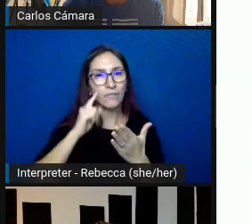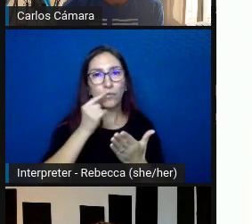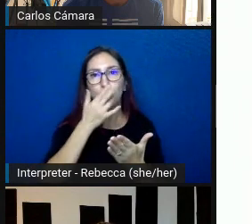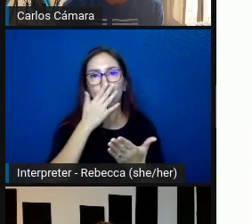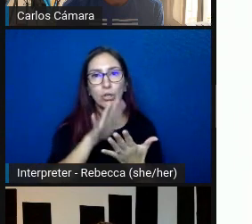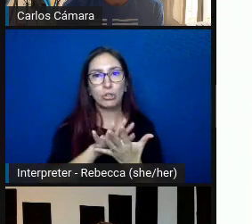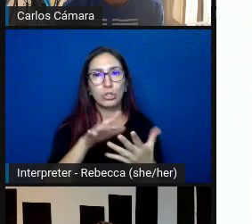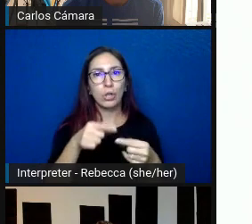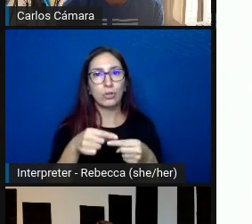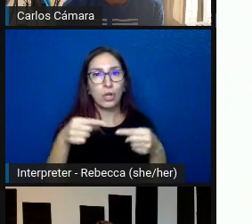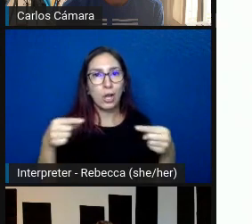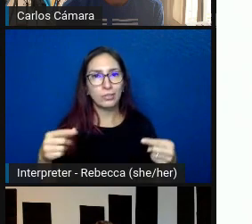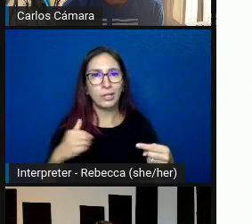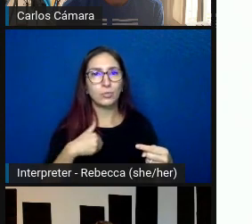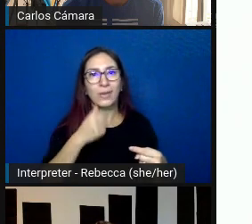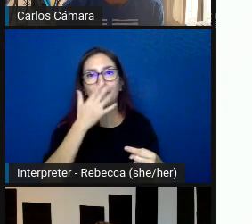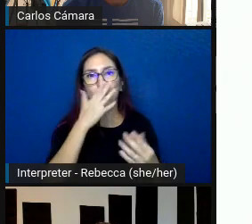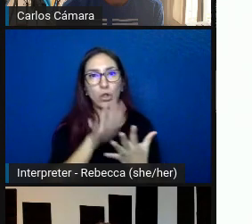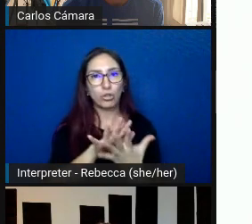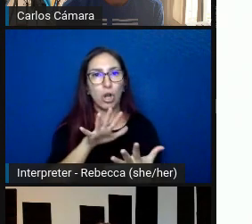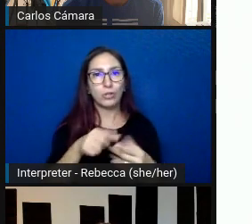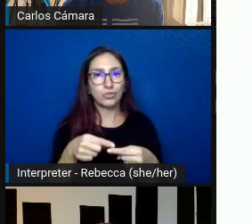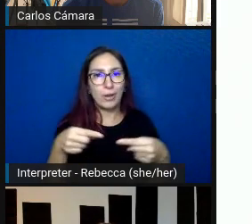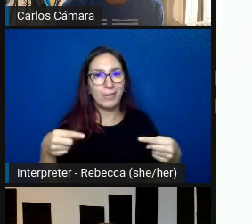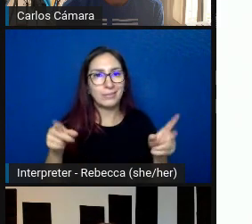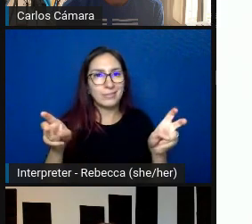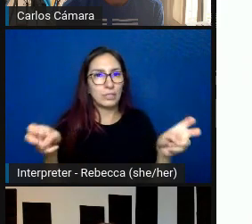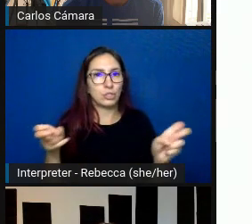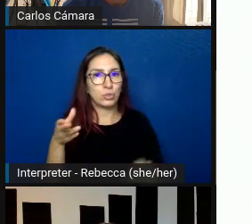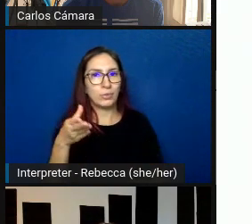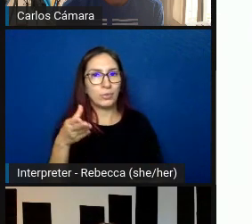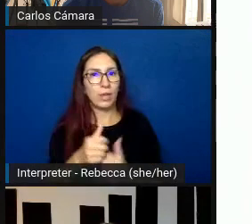You can also check the form levels.